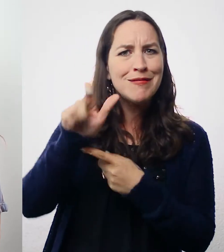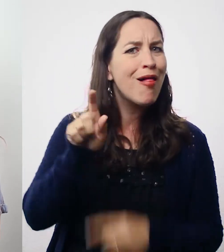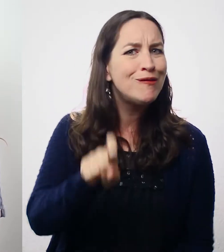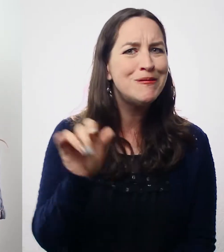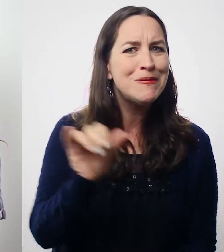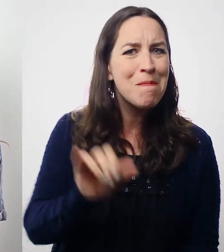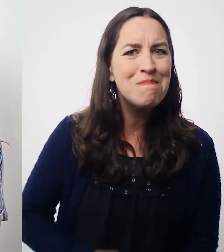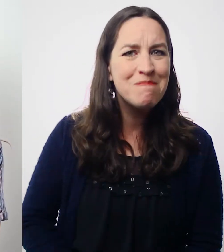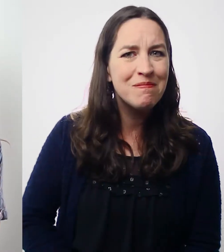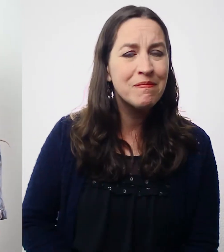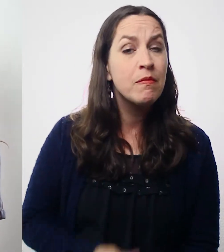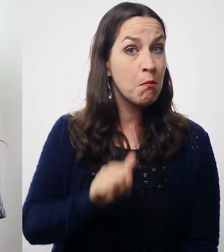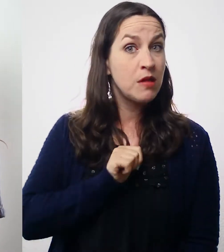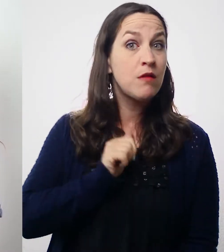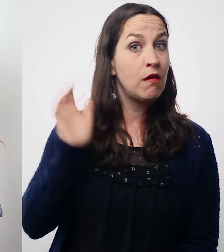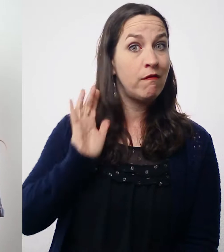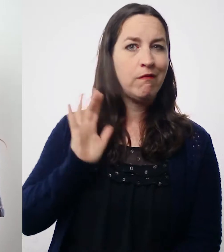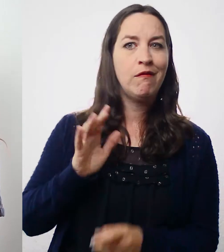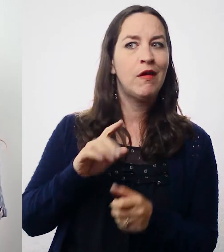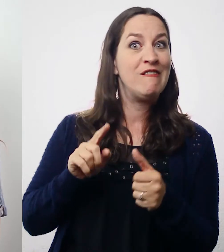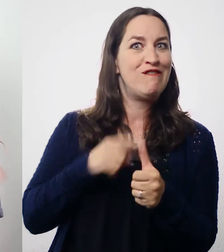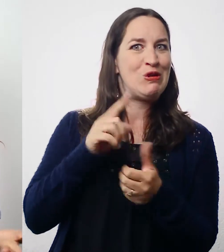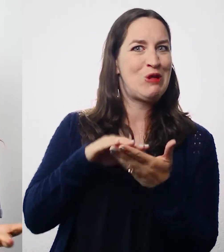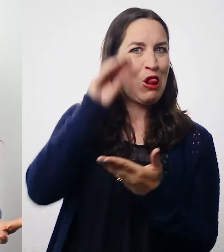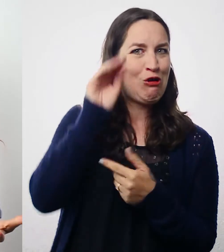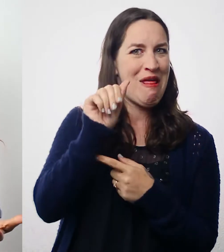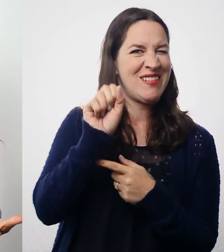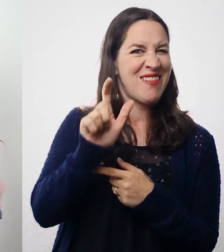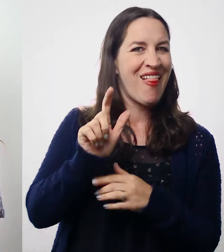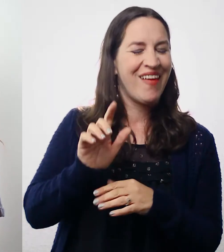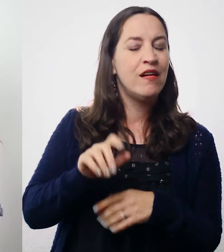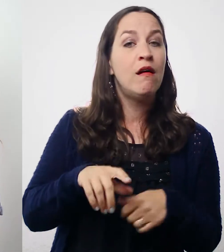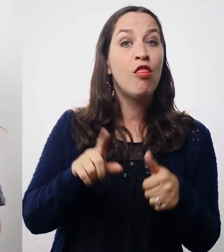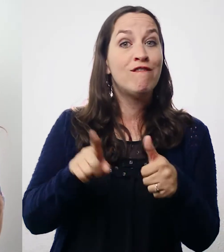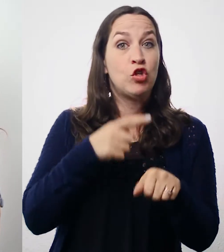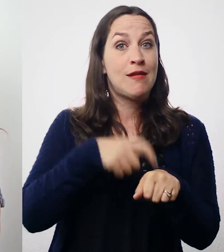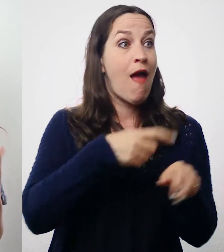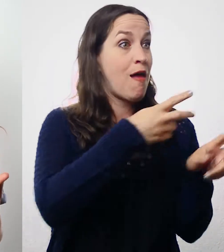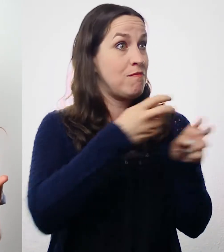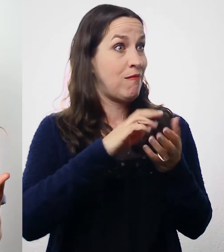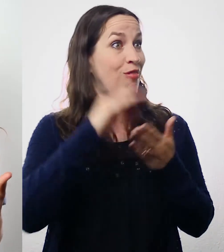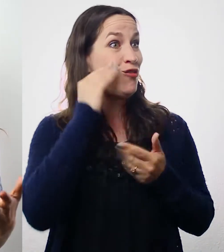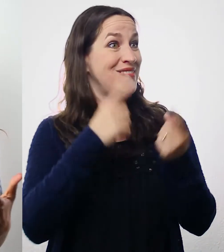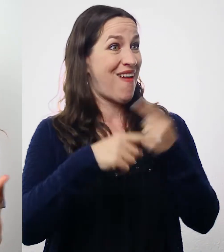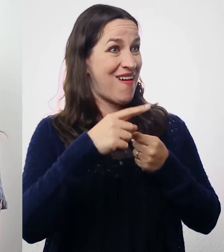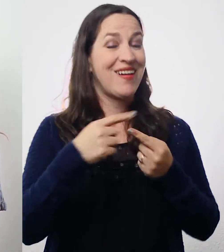I know for me, when I first started learning ASL and I would get a sign for the first time, I would make...I would produce that sign and I would